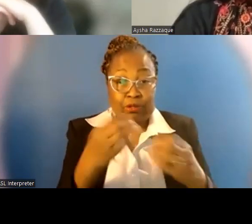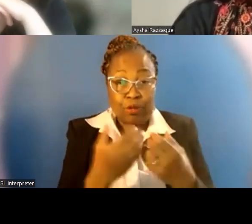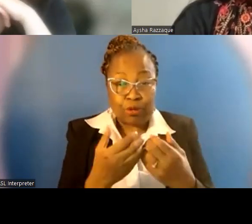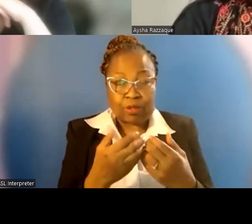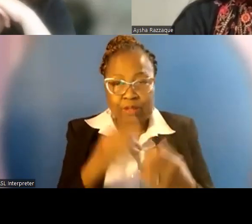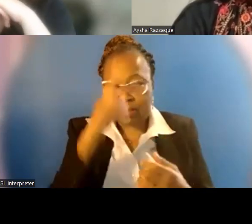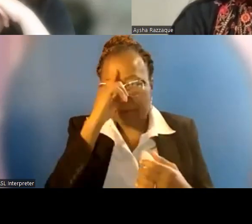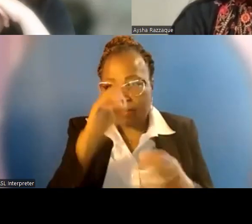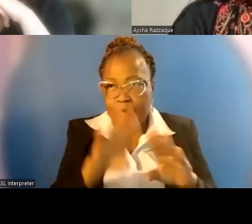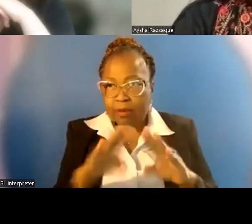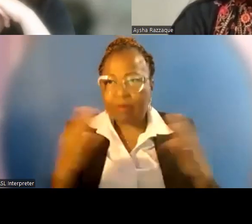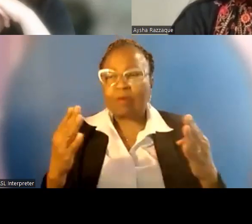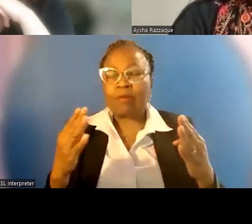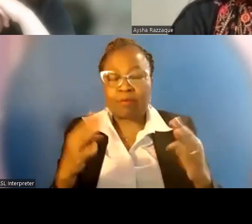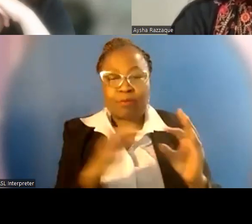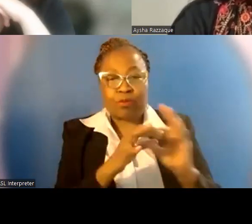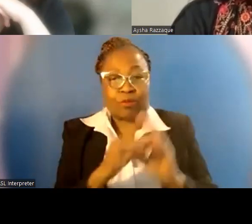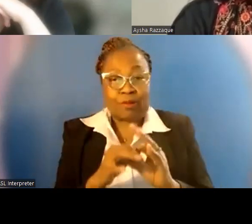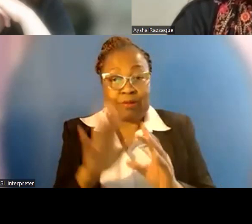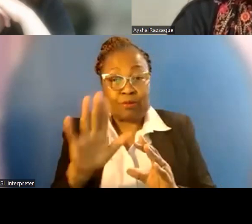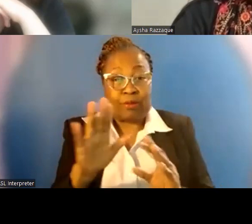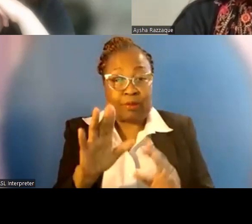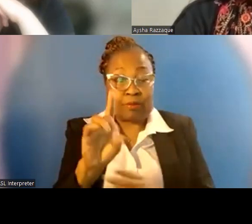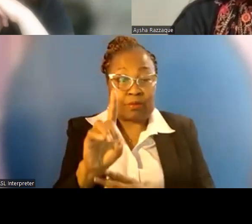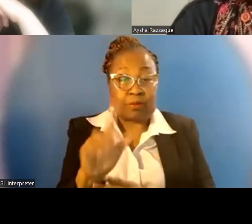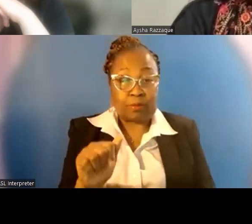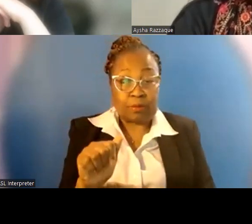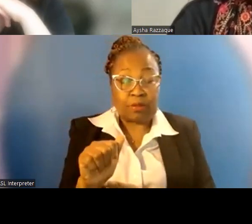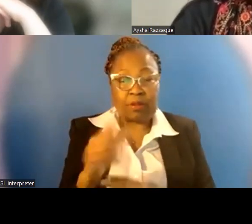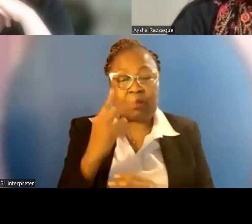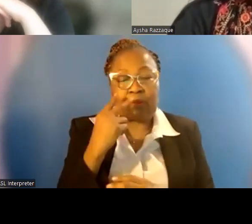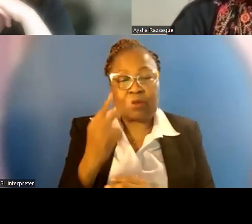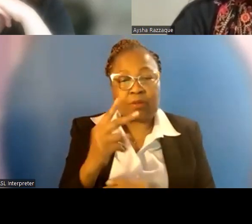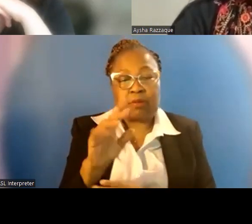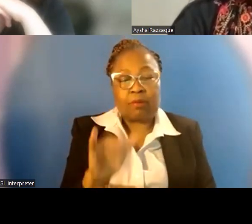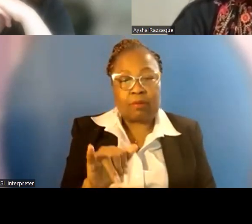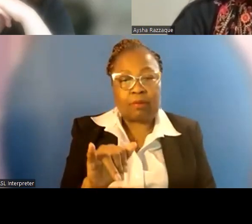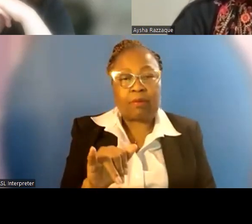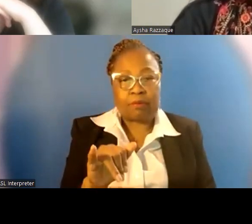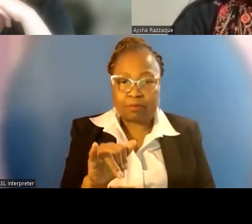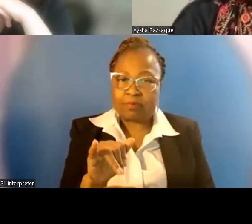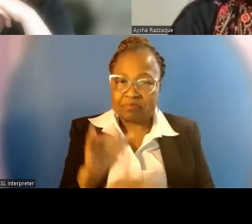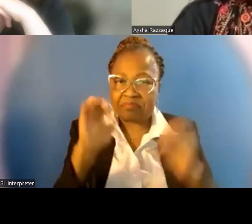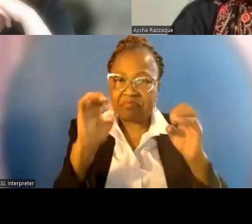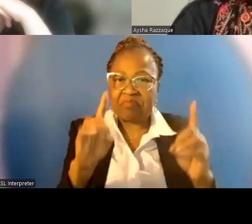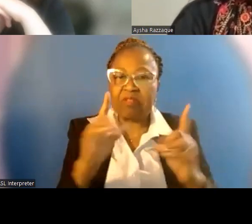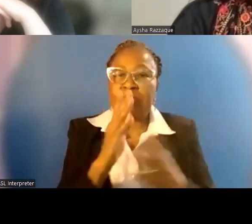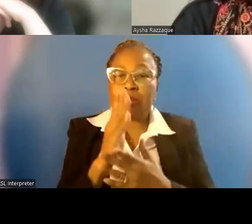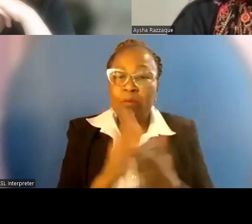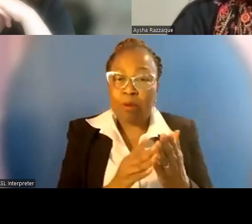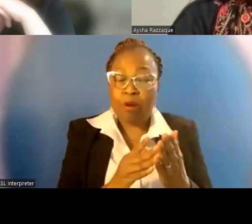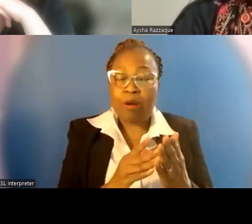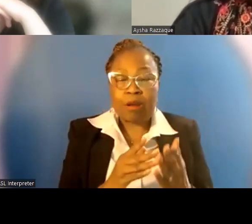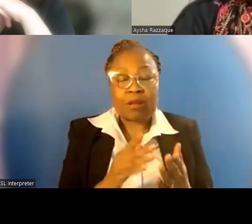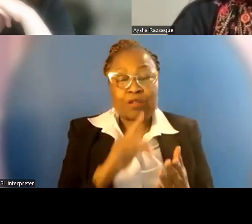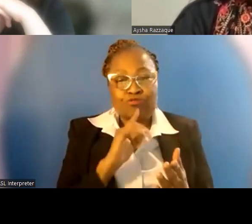related to their disability. And we really see that, you know, that educational component as being monumental